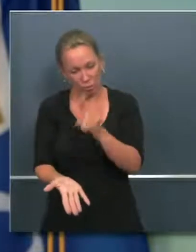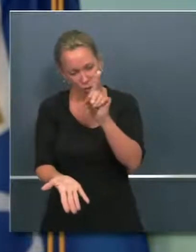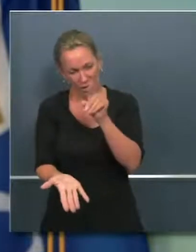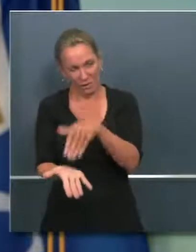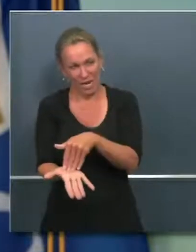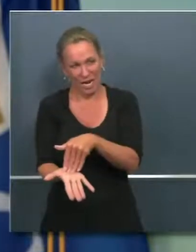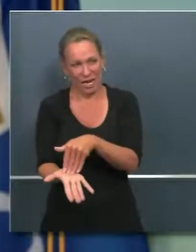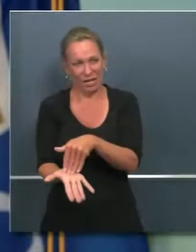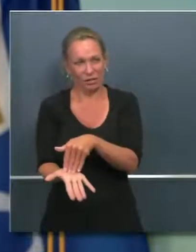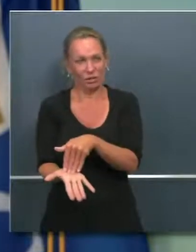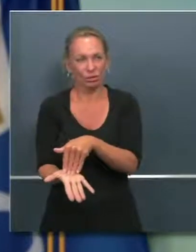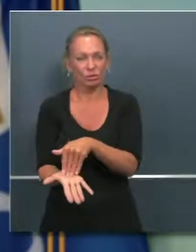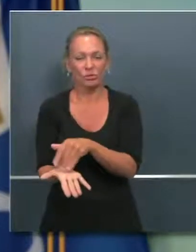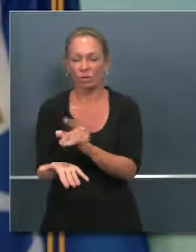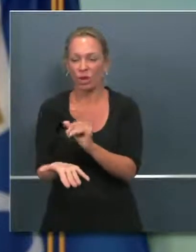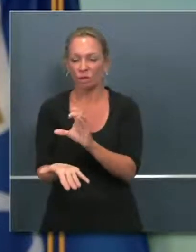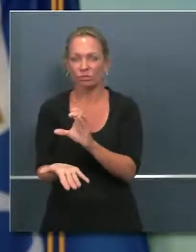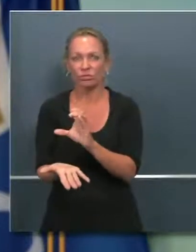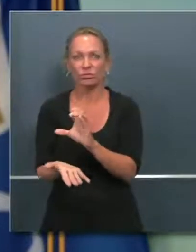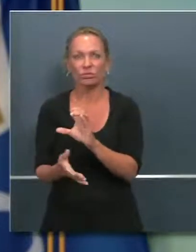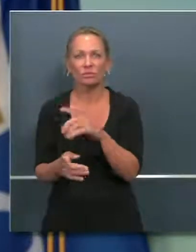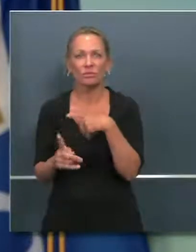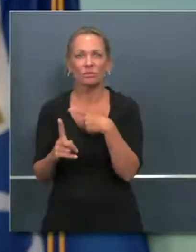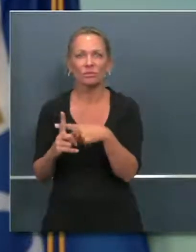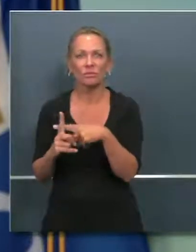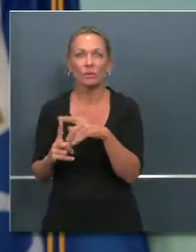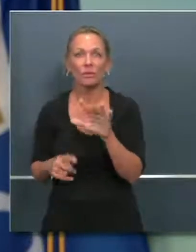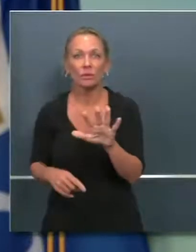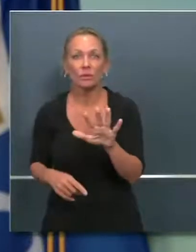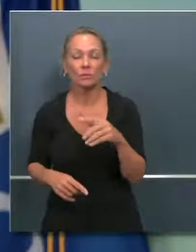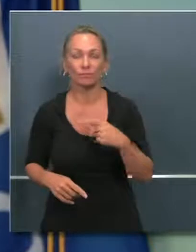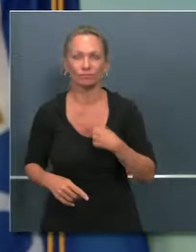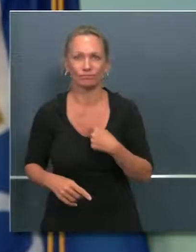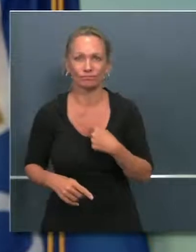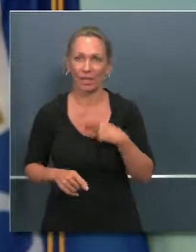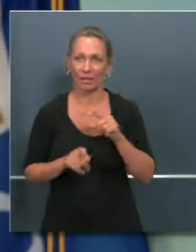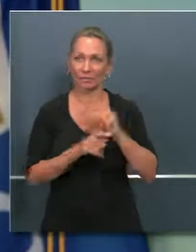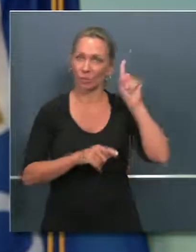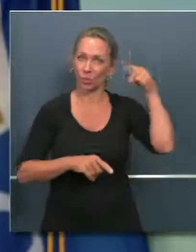number of things that got a little attention perhaps you may not be so familiar with it